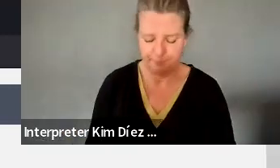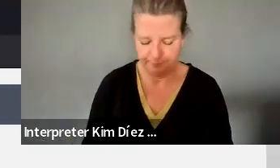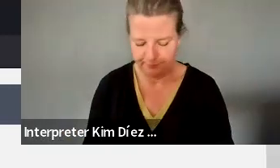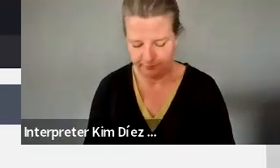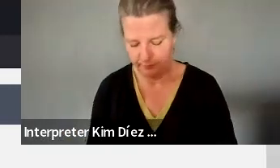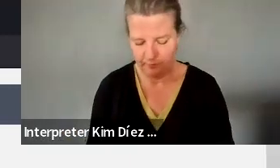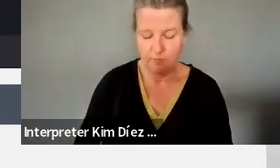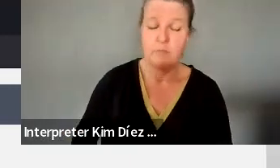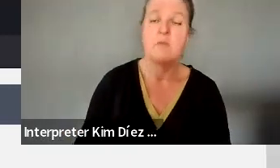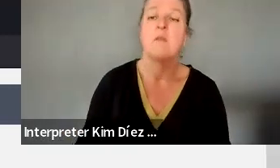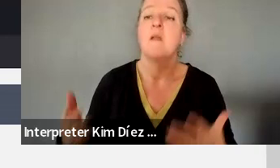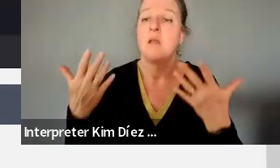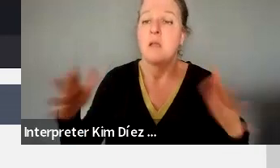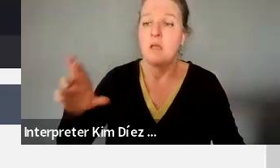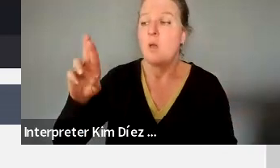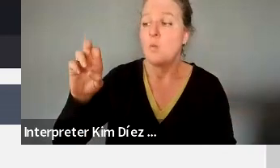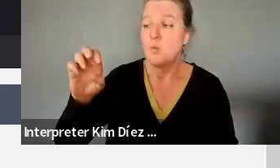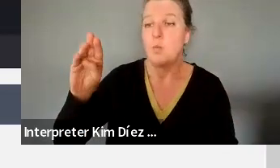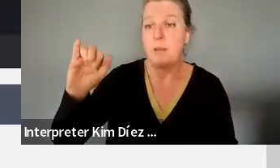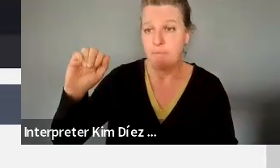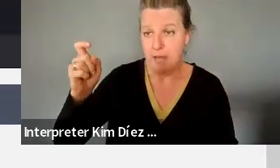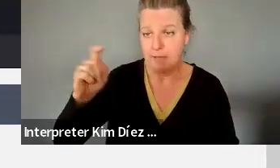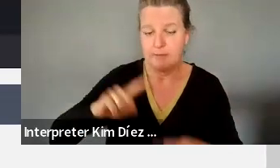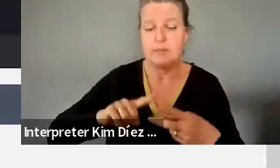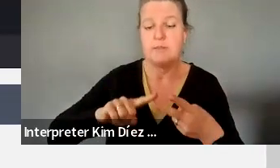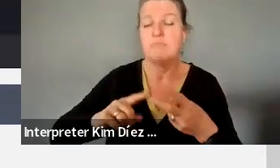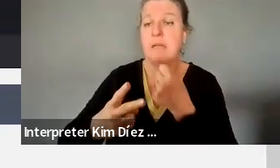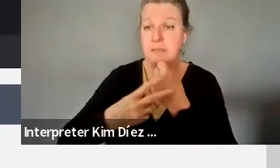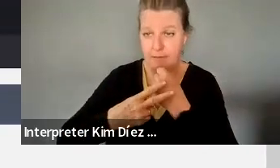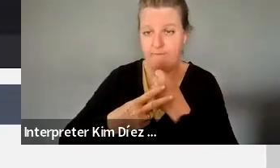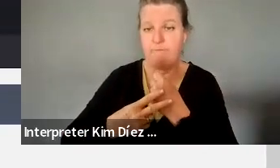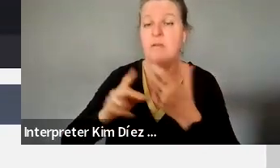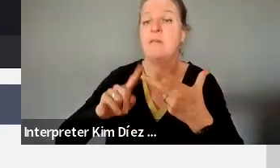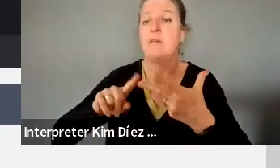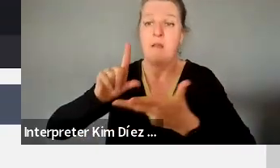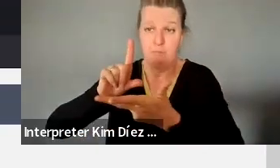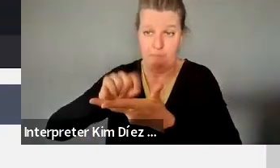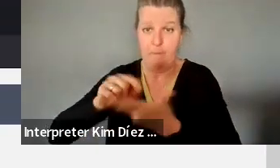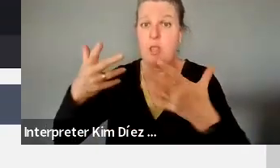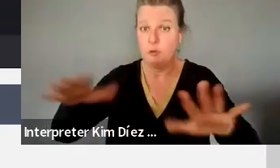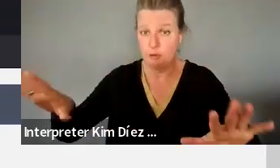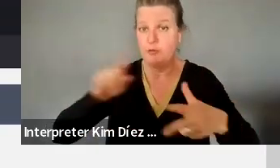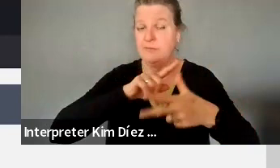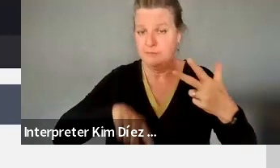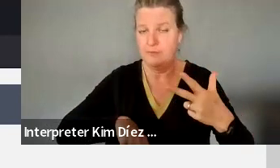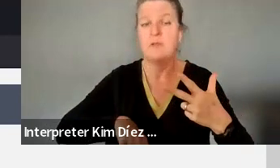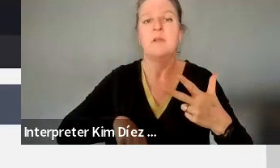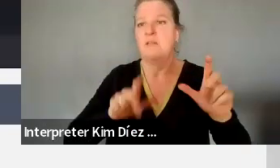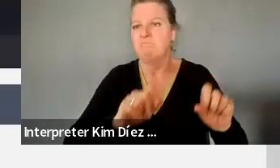Once you've remixed the template and you've saved and published it, it'll take you to this page. And the next step you want, very important,